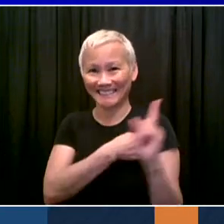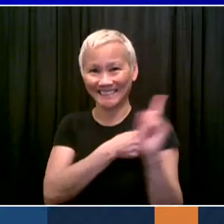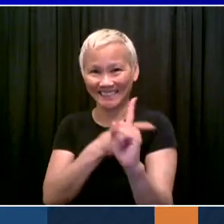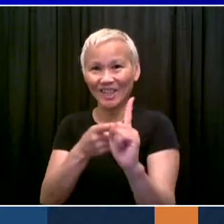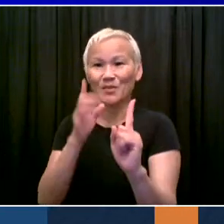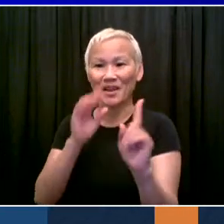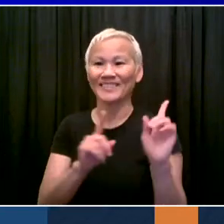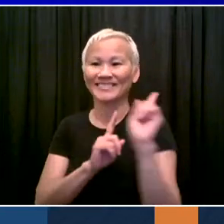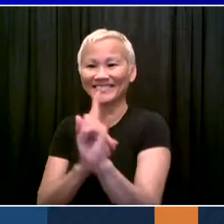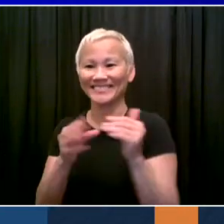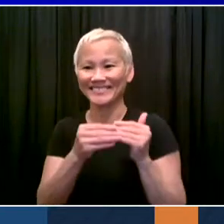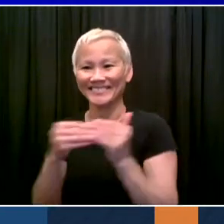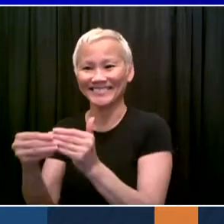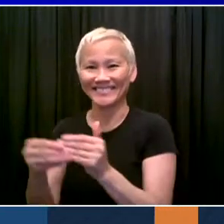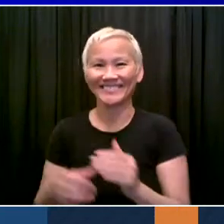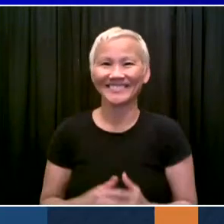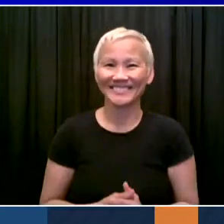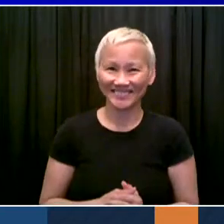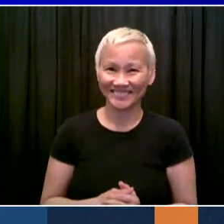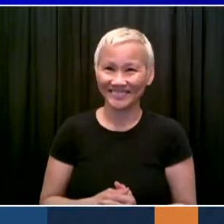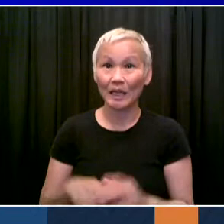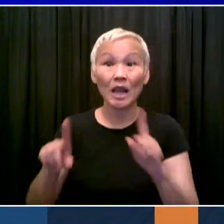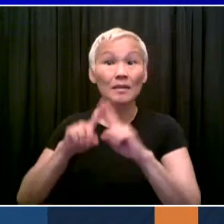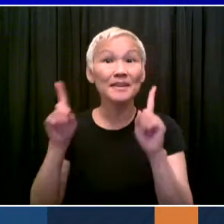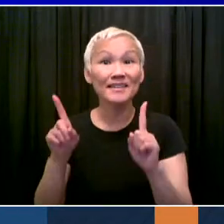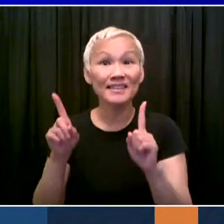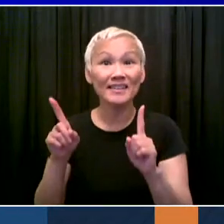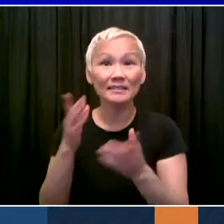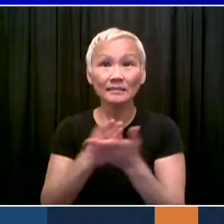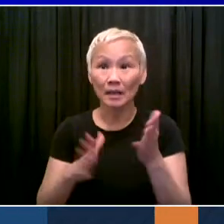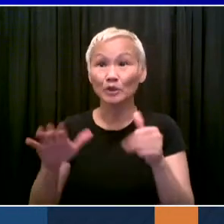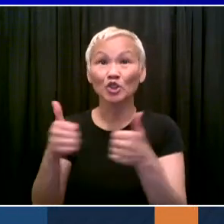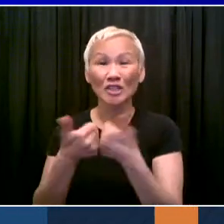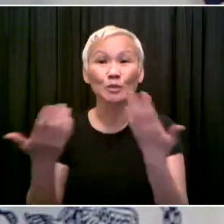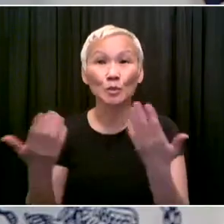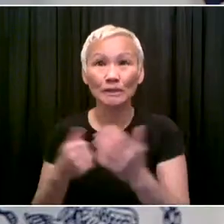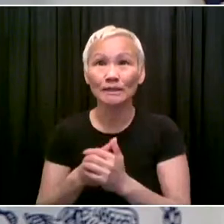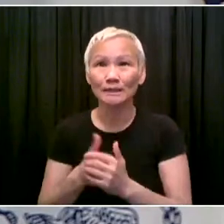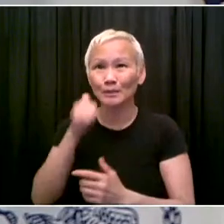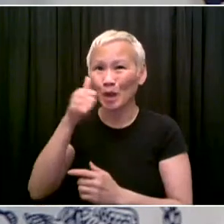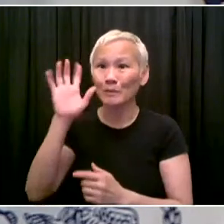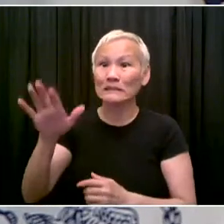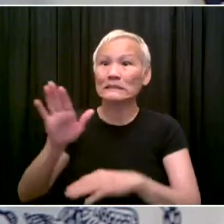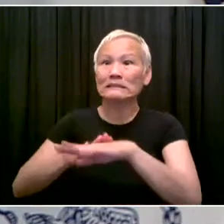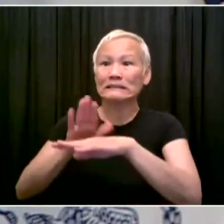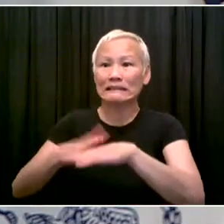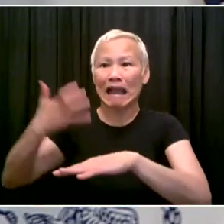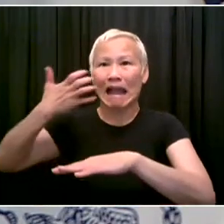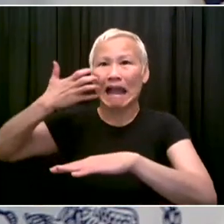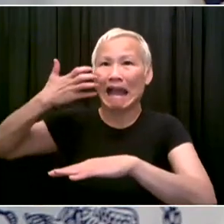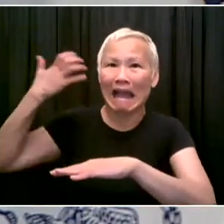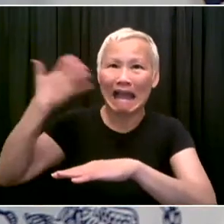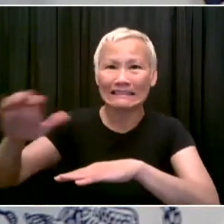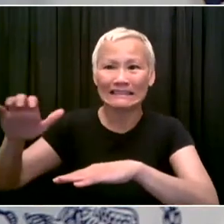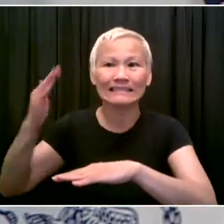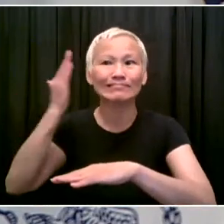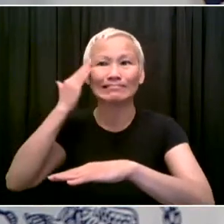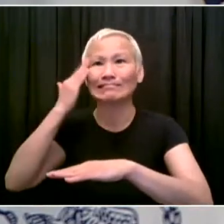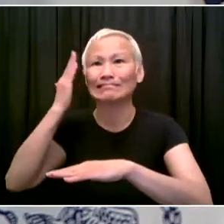VACCINATED AND SOMEONE TO HELP SET A MESSAGE THAT IT'S THE RIGHT THING TO DO. WE HAVE A LITTLE